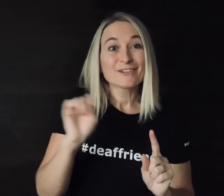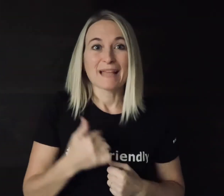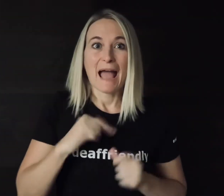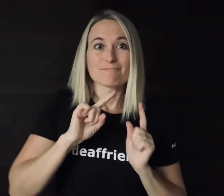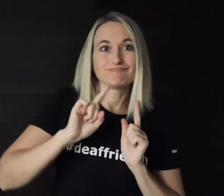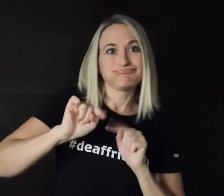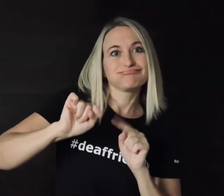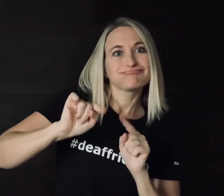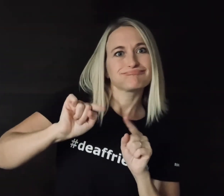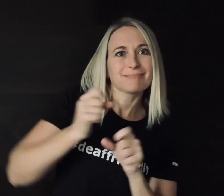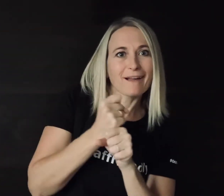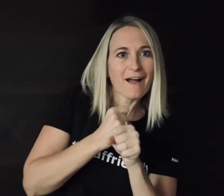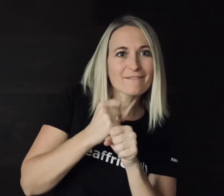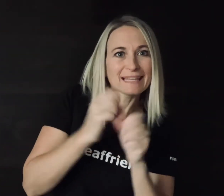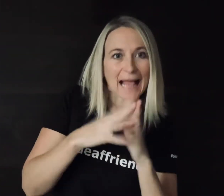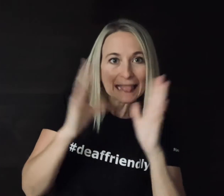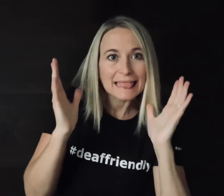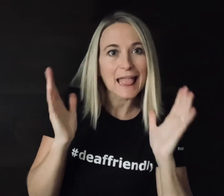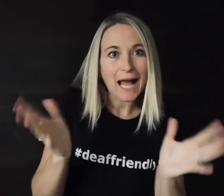and I go out for coffees a lot.